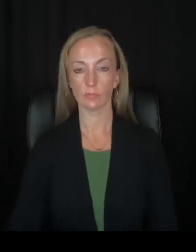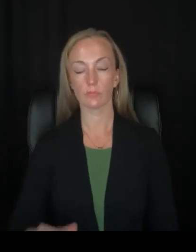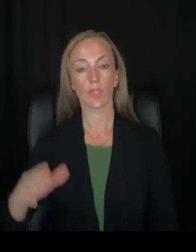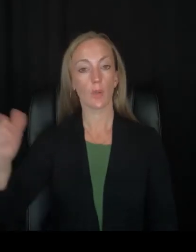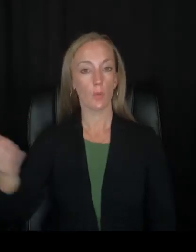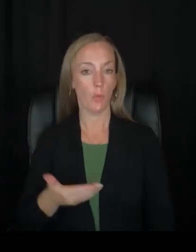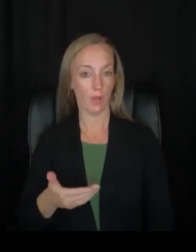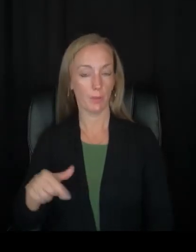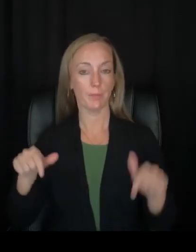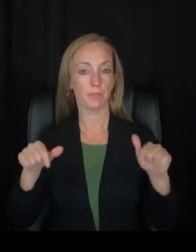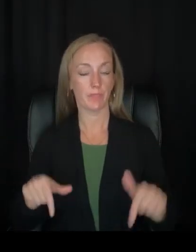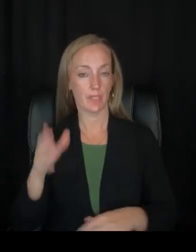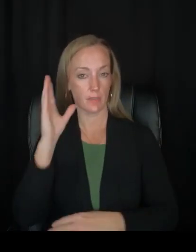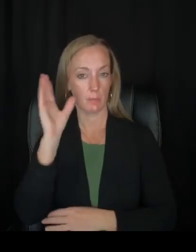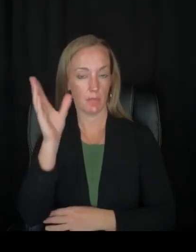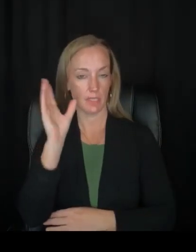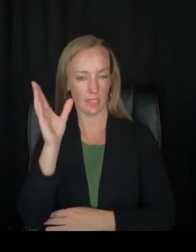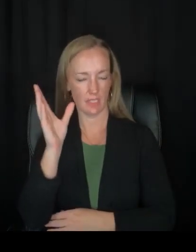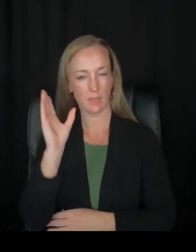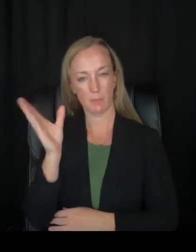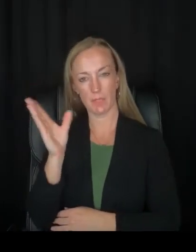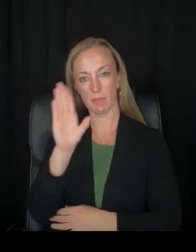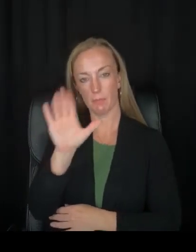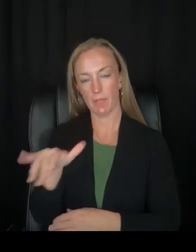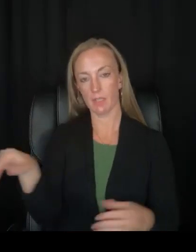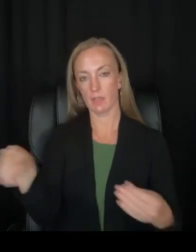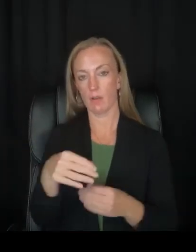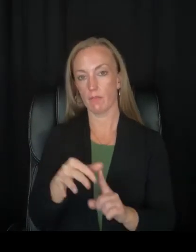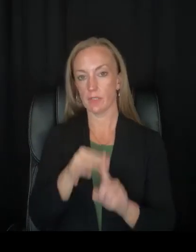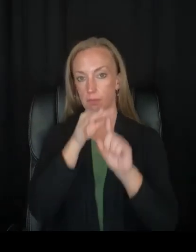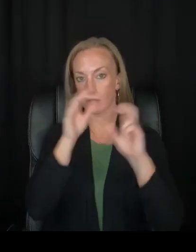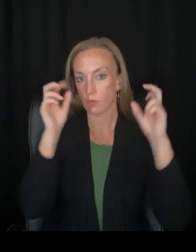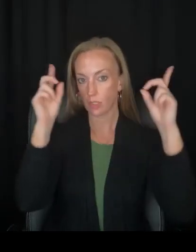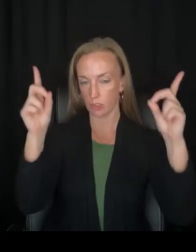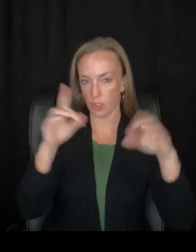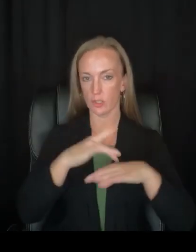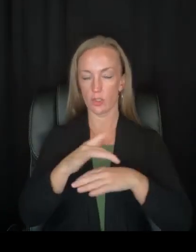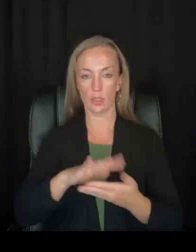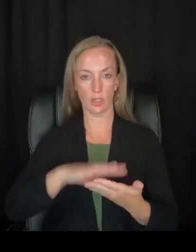Welcome. This presentation is presented by the Office of Special Education and Early